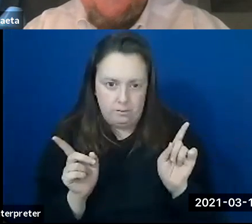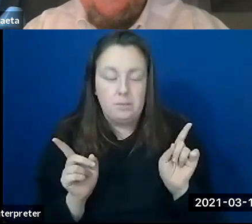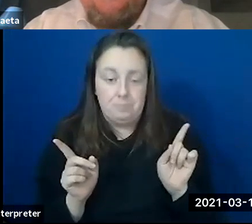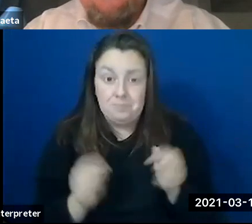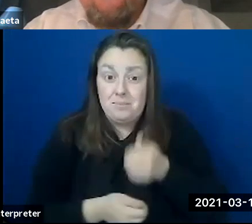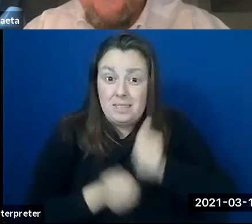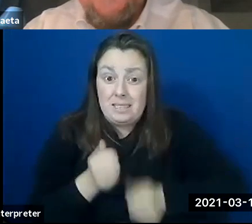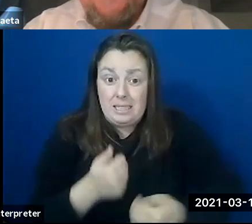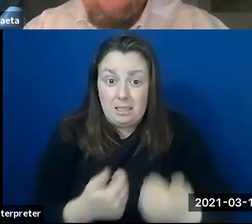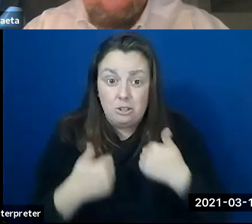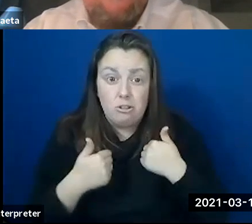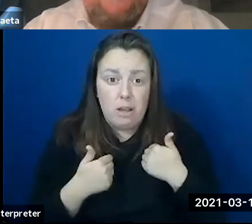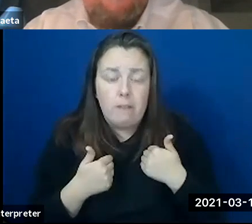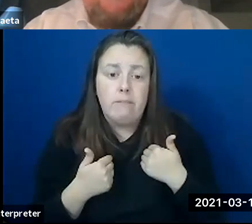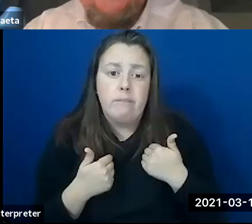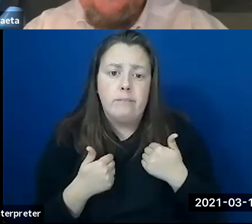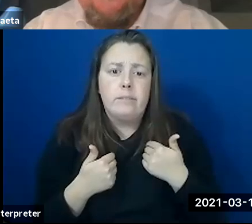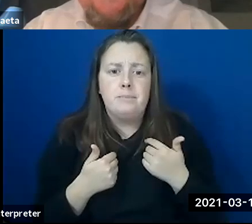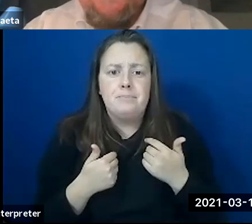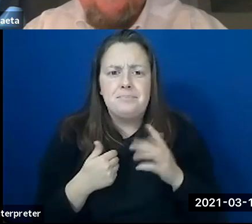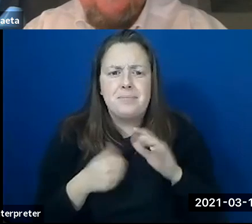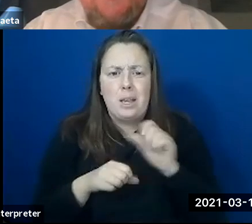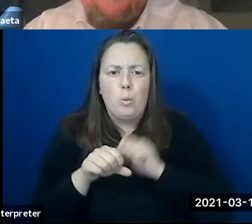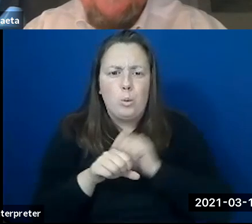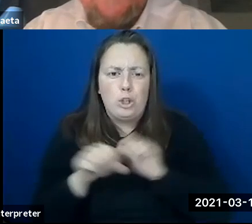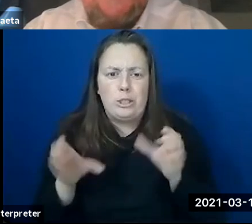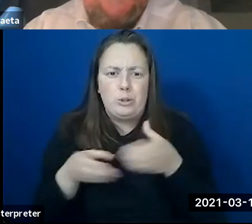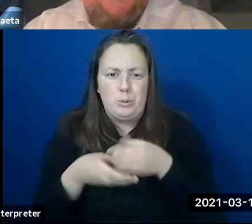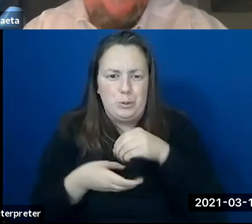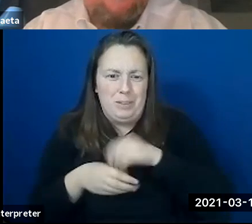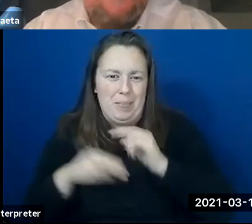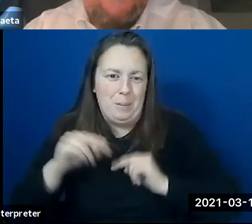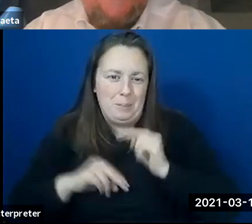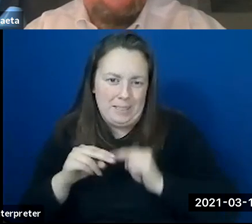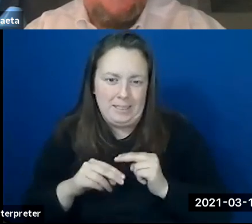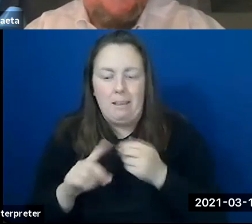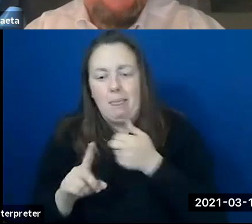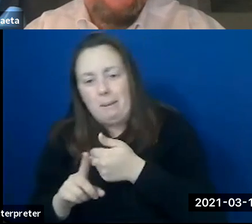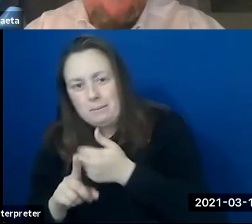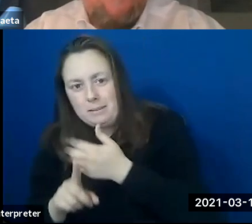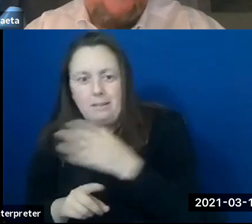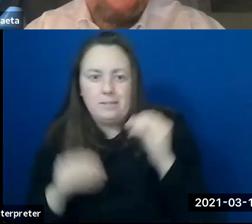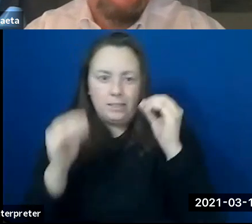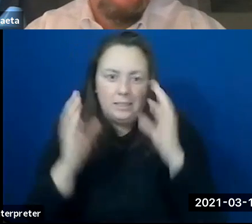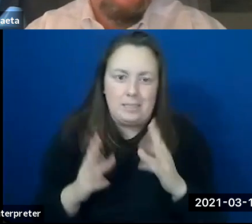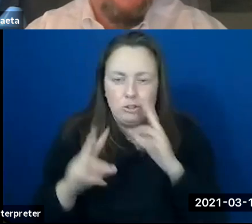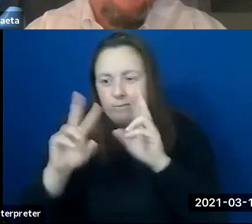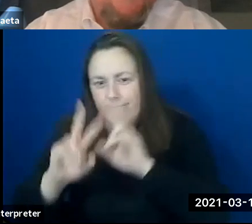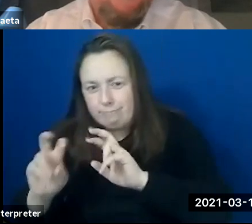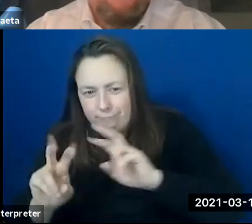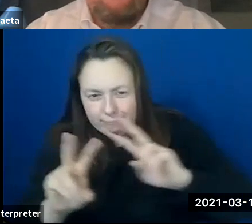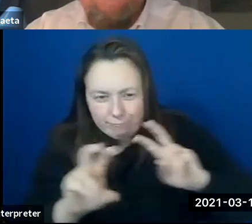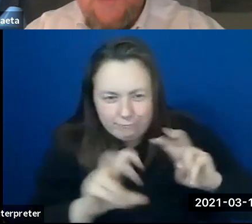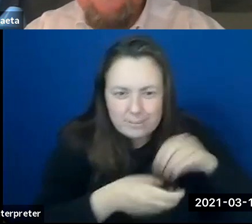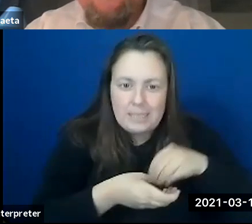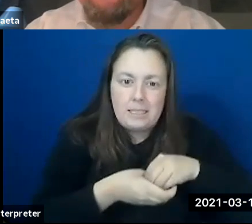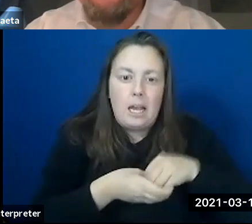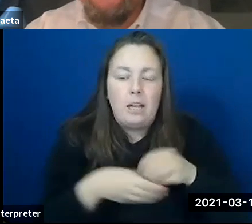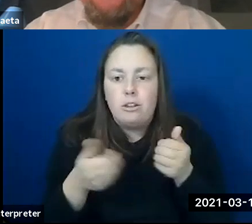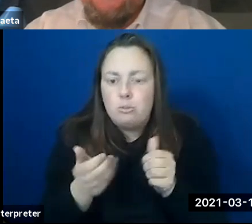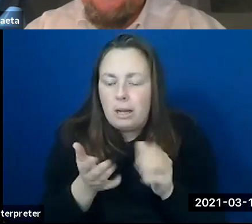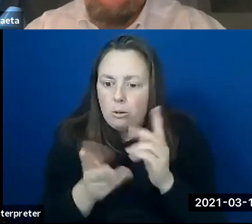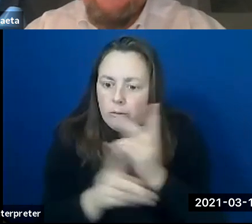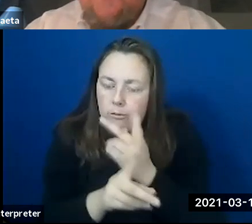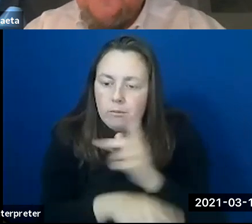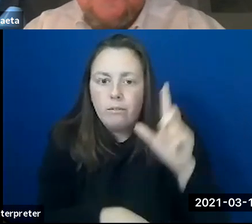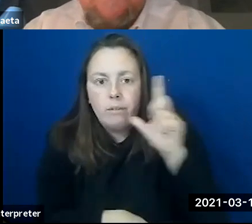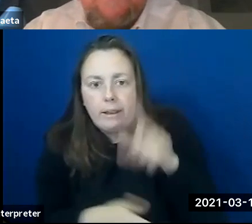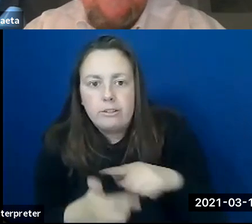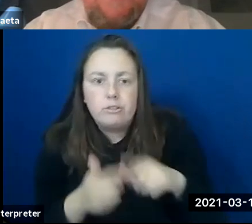Joseph Baeta: A working group in their building consisting of themselves and teachers that are looking at lunches hallways dismissal arrivals so on and so forth.